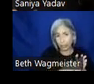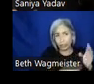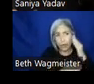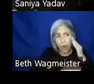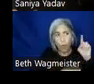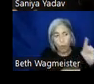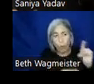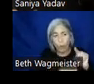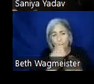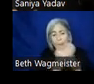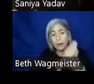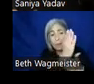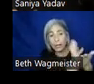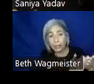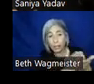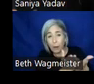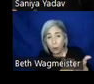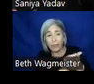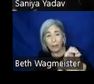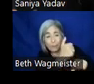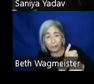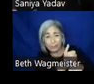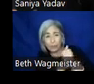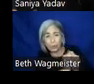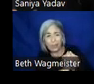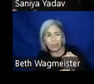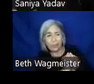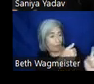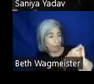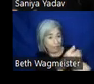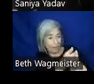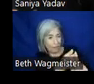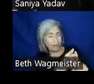of the components that they're building with are in themselves accessible. Although this